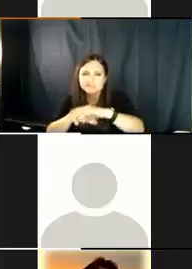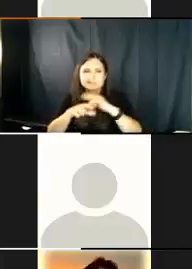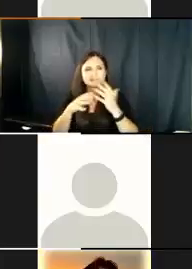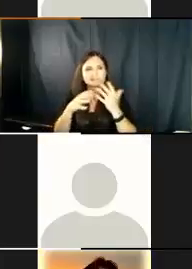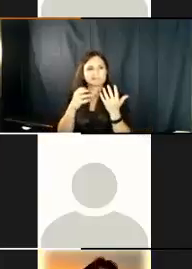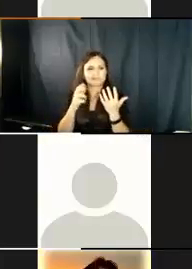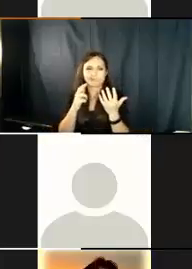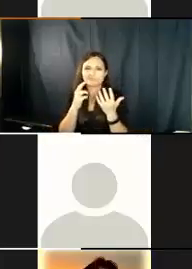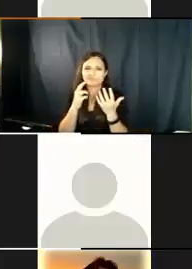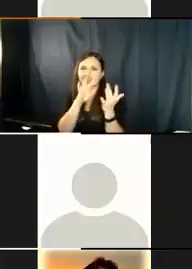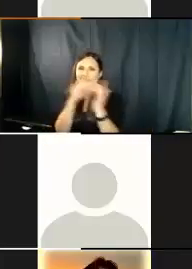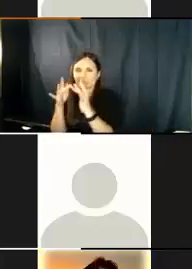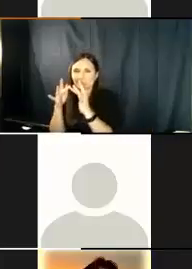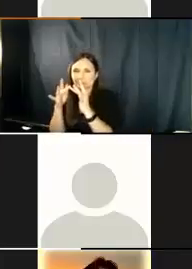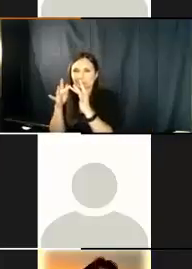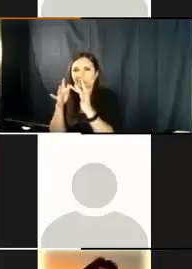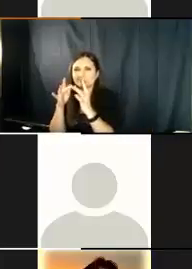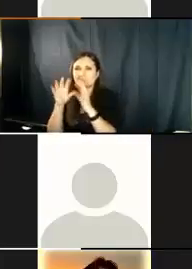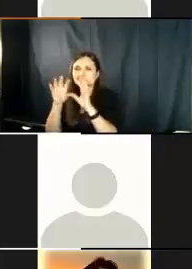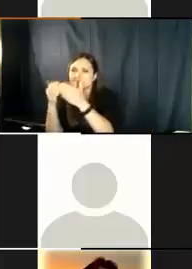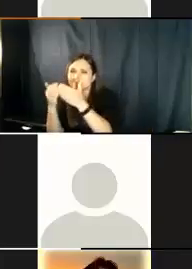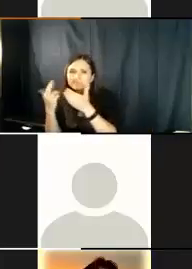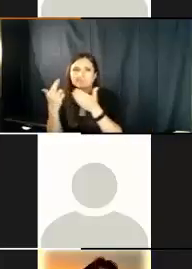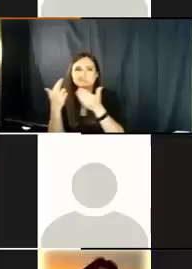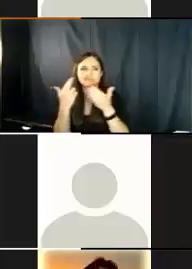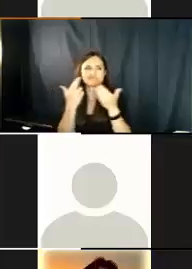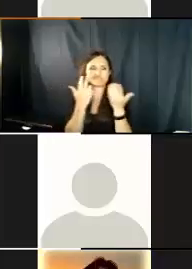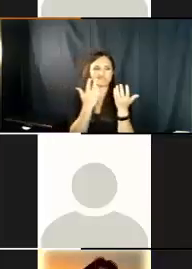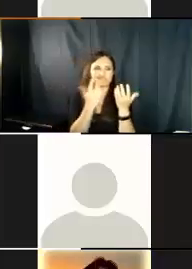but there are some considerations that we need to take into account when we're talking